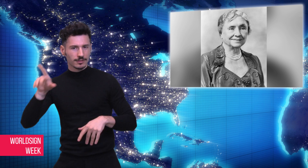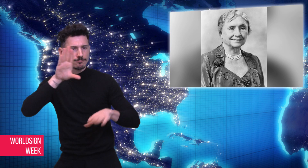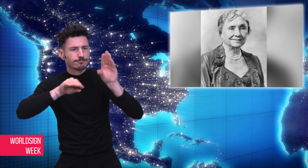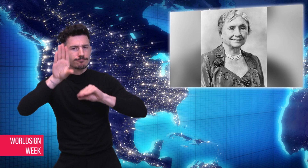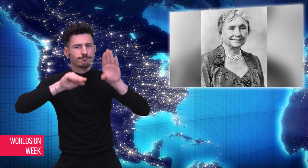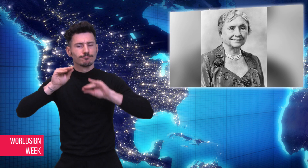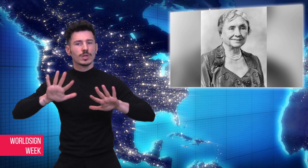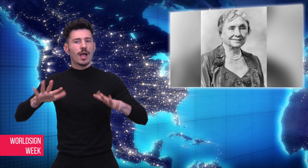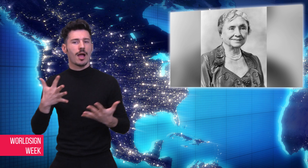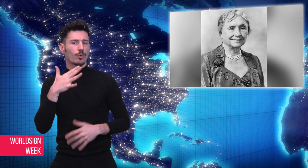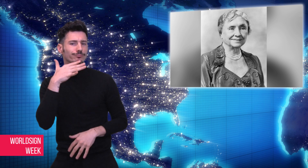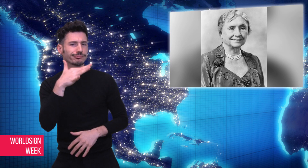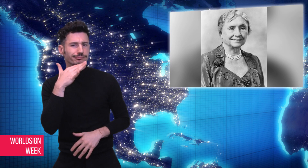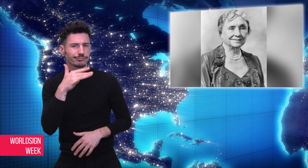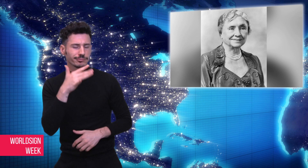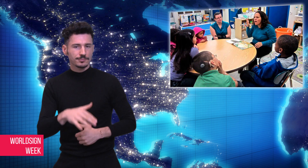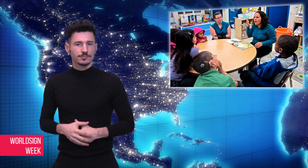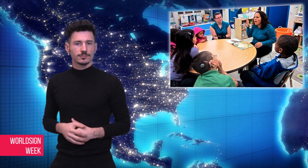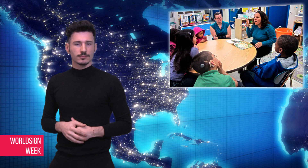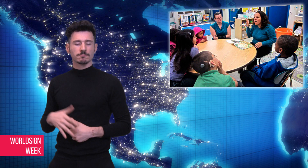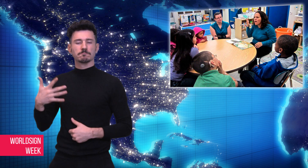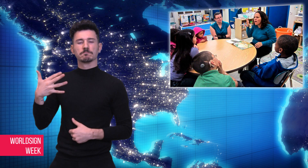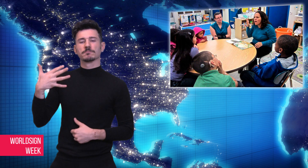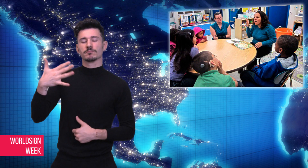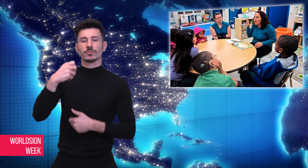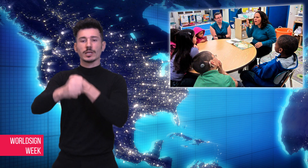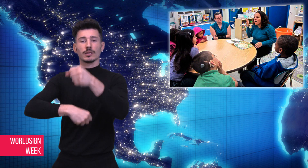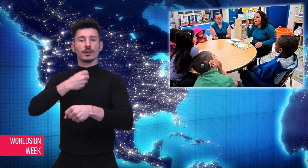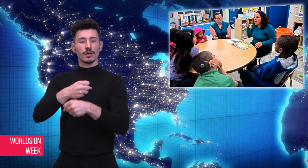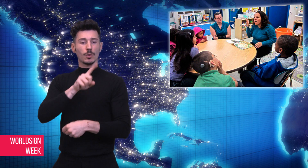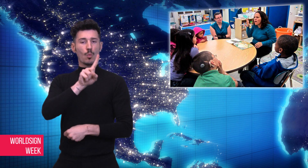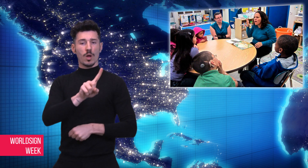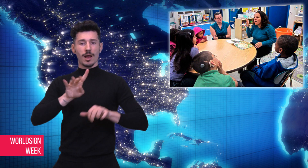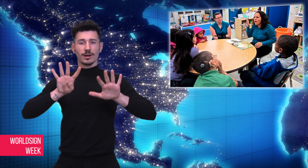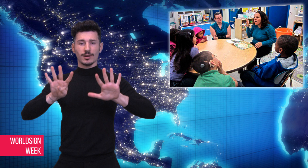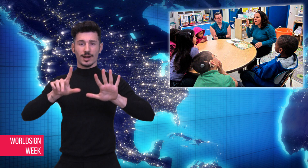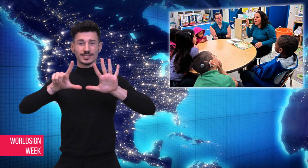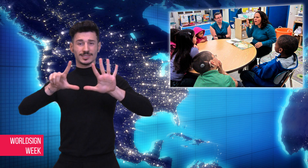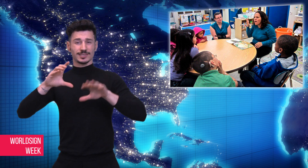In the 1970s, the school adopted bilingualism, and